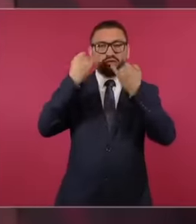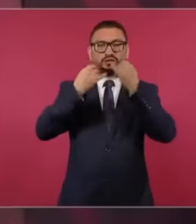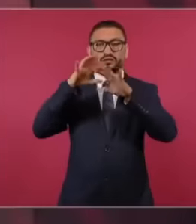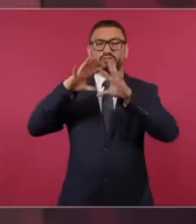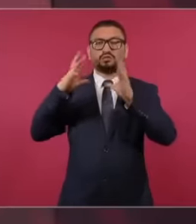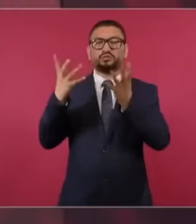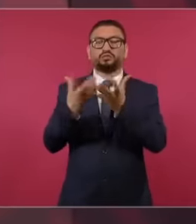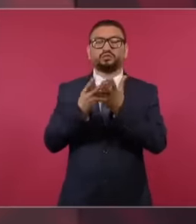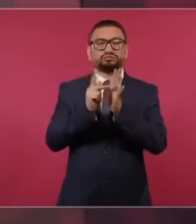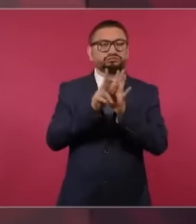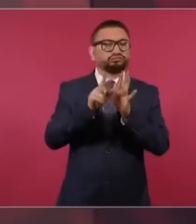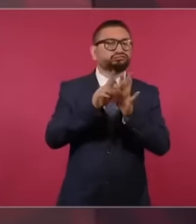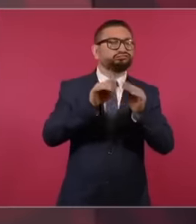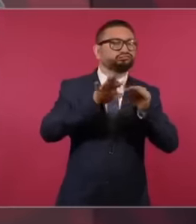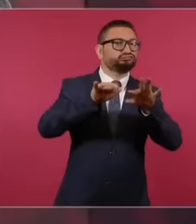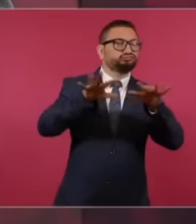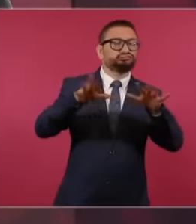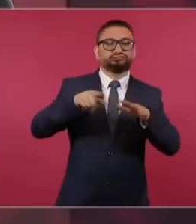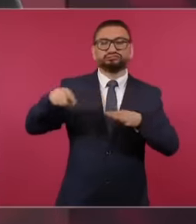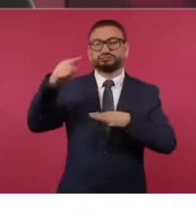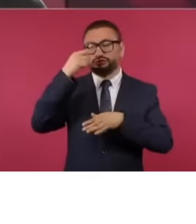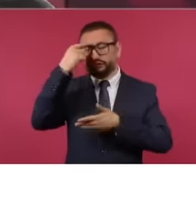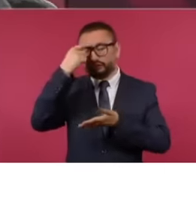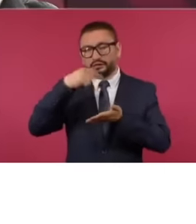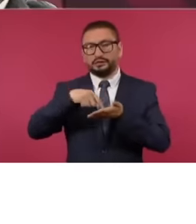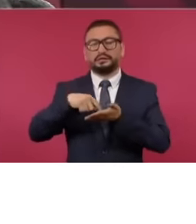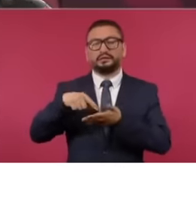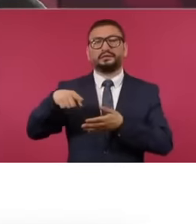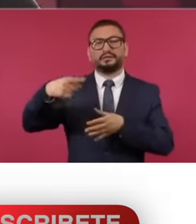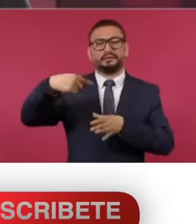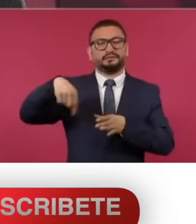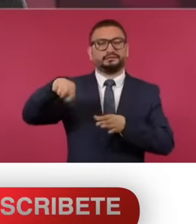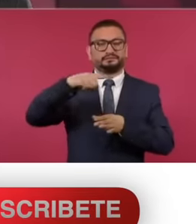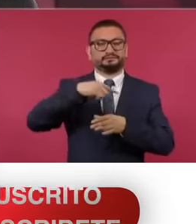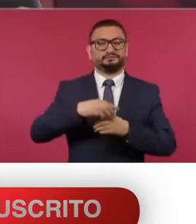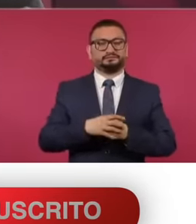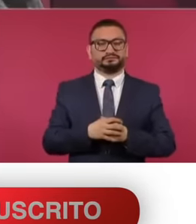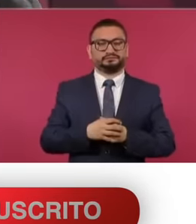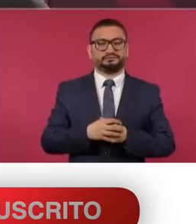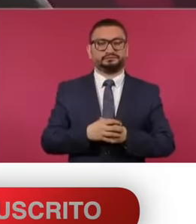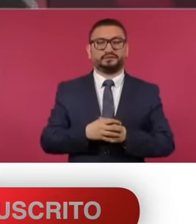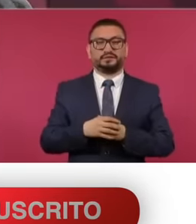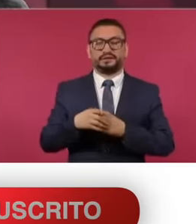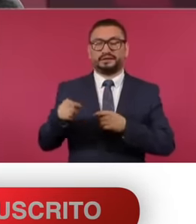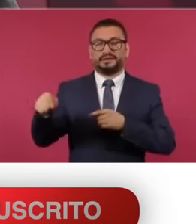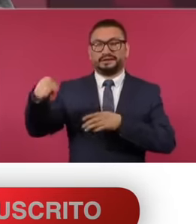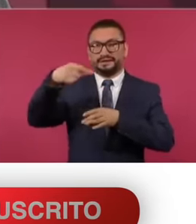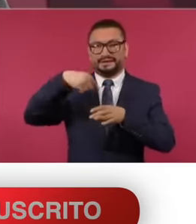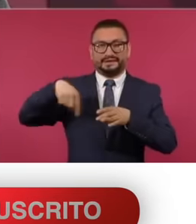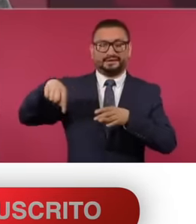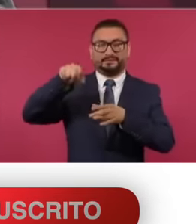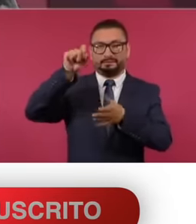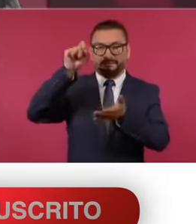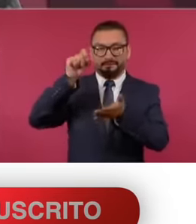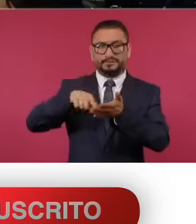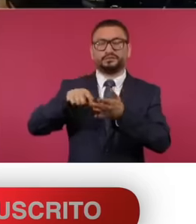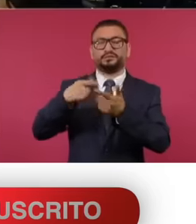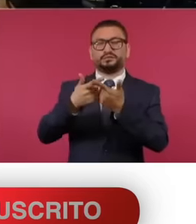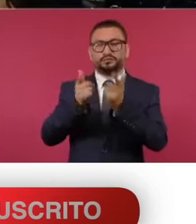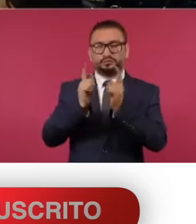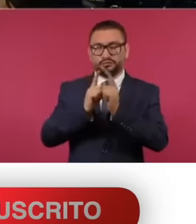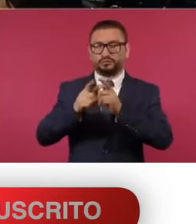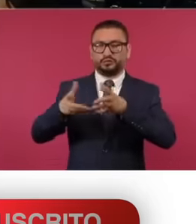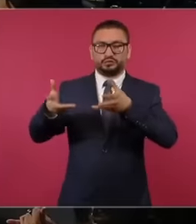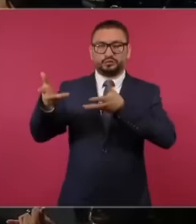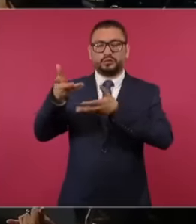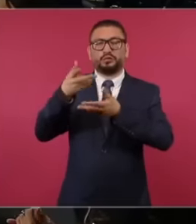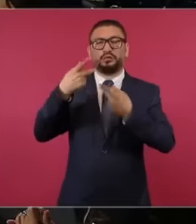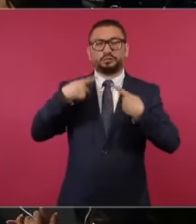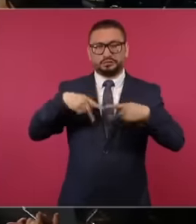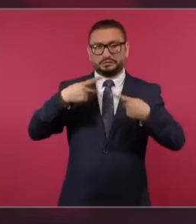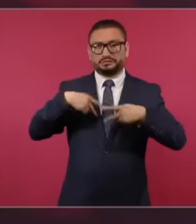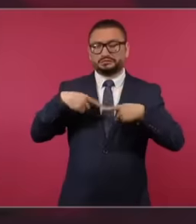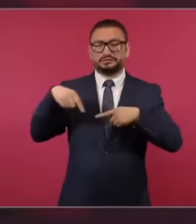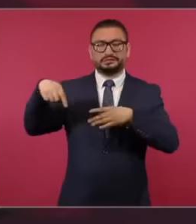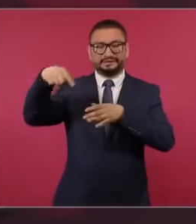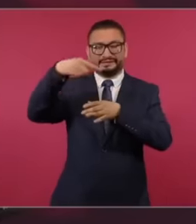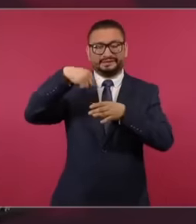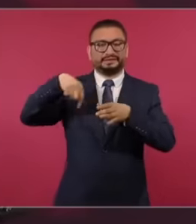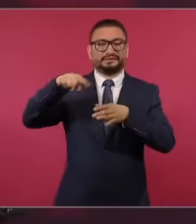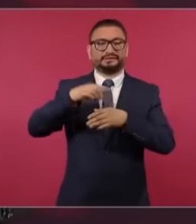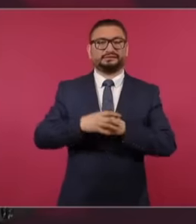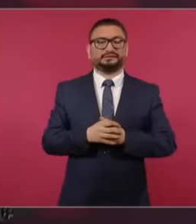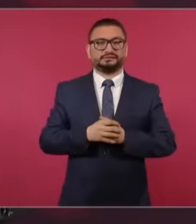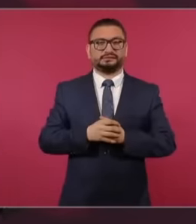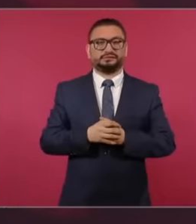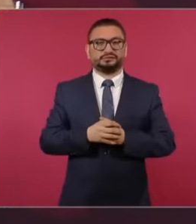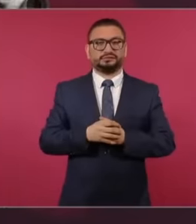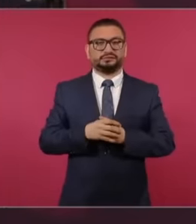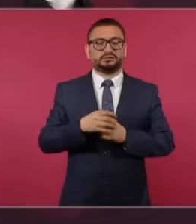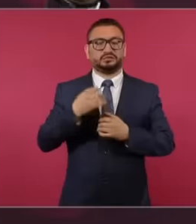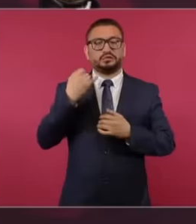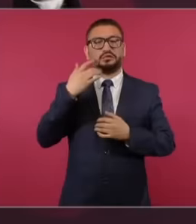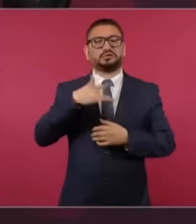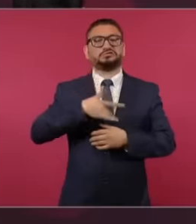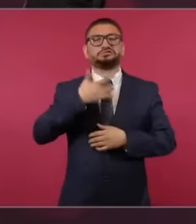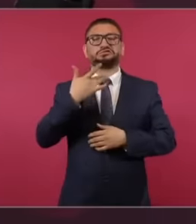not then among them, they fell into gloating in self-complacency,